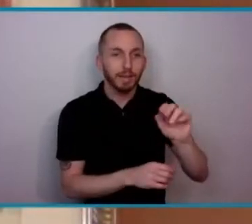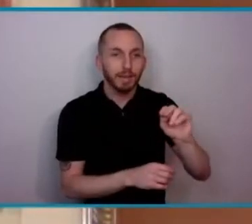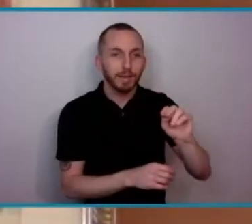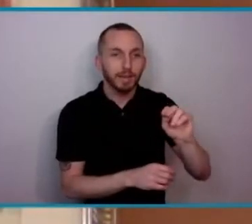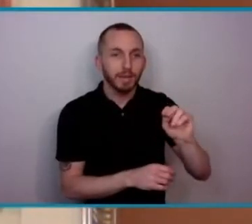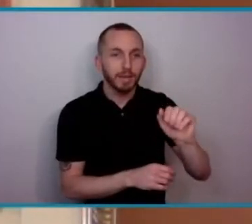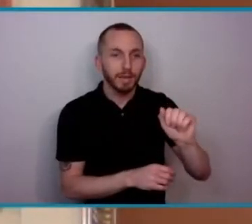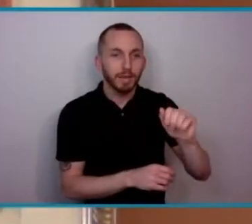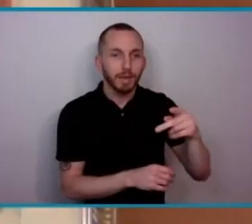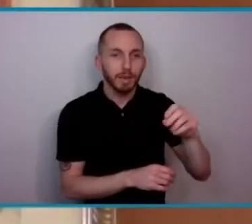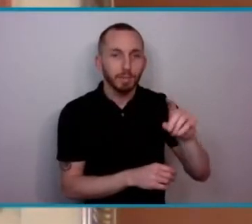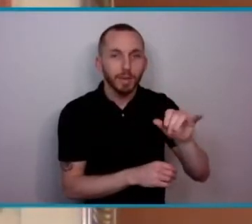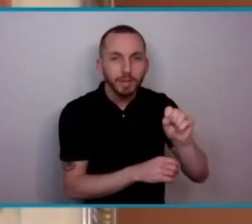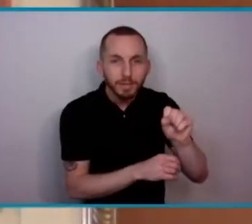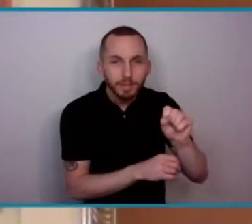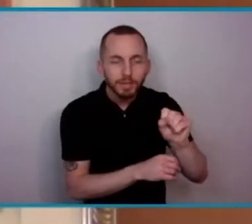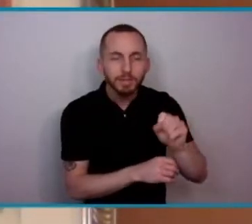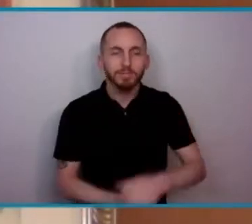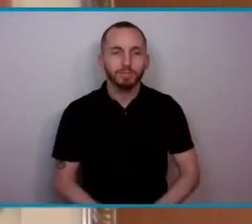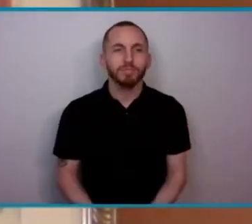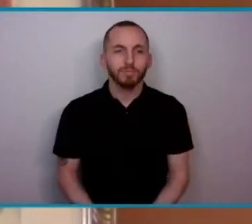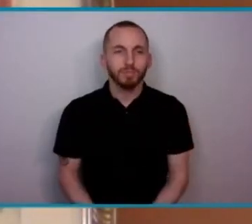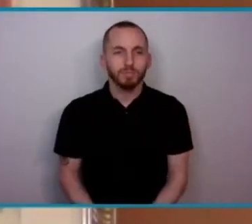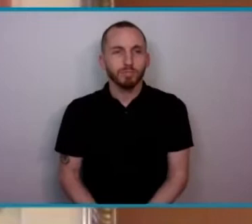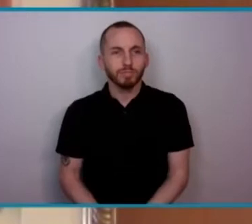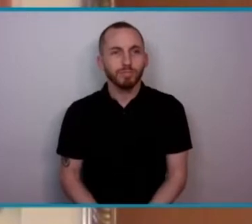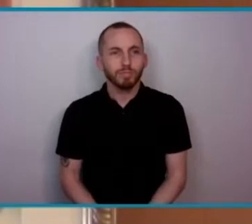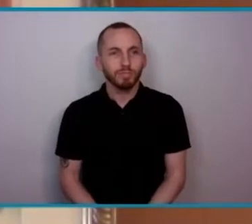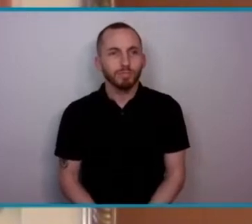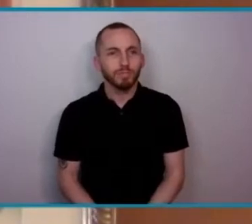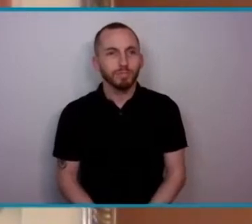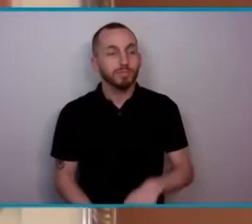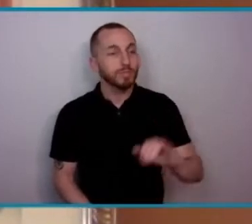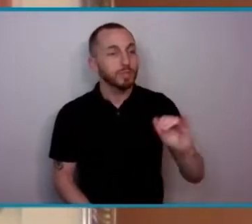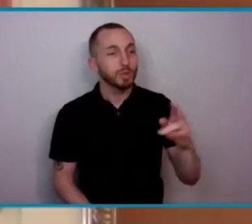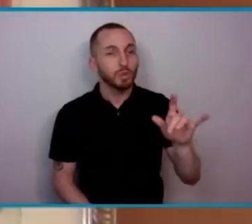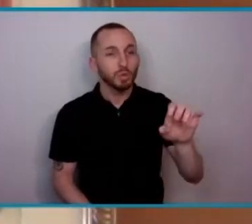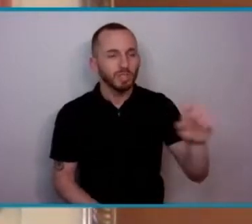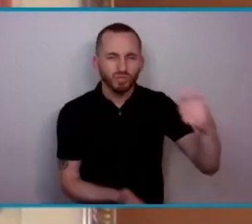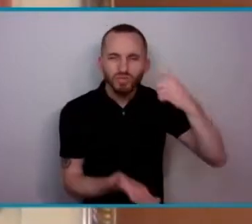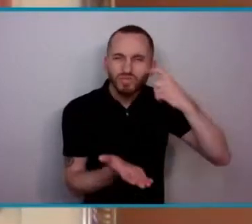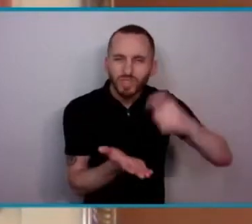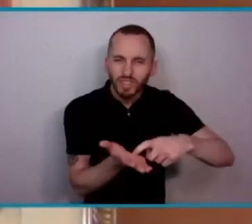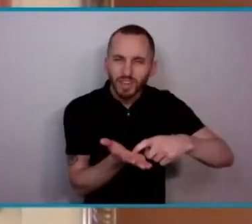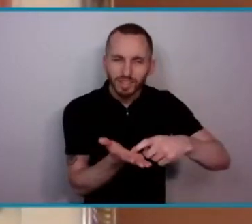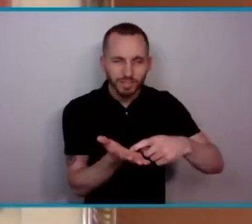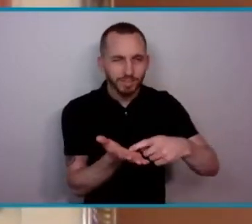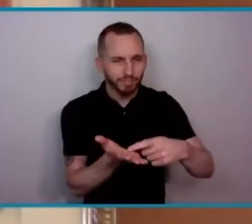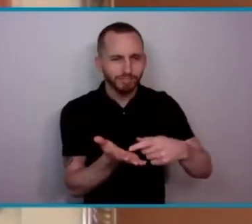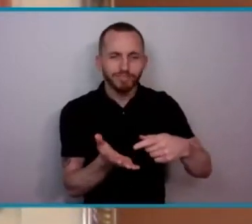in recognizing that the neuroscience of aesthetics and creativity perhaps had something useful